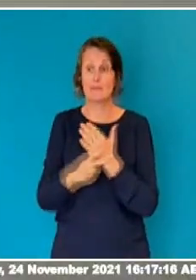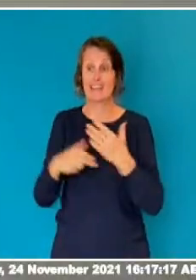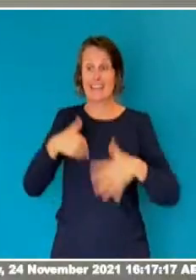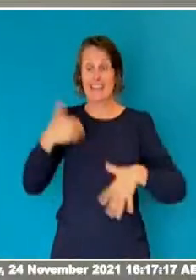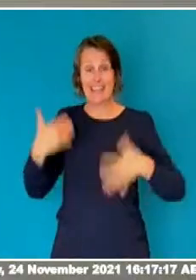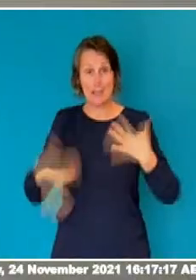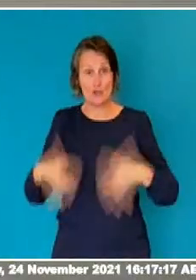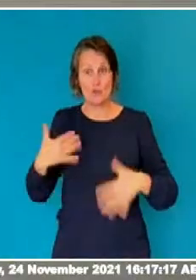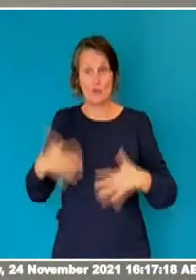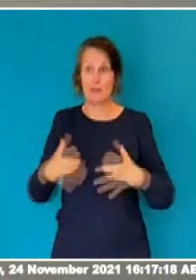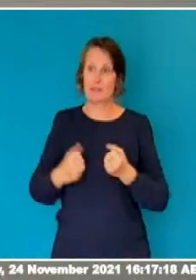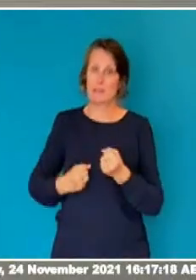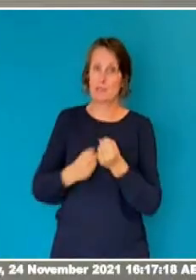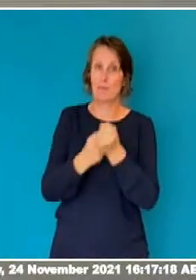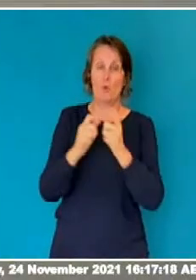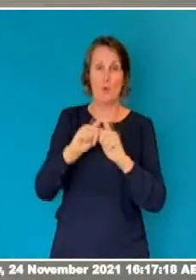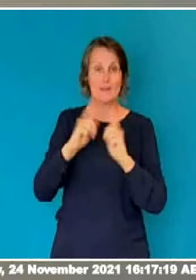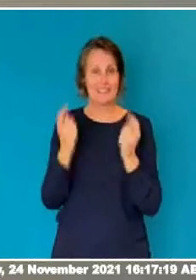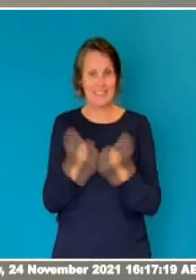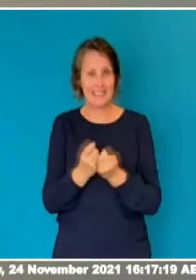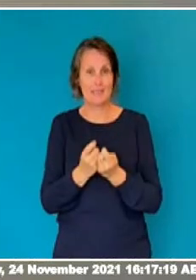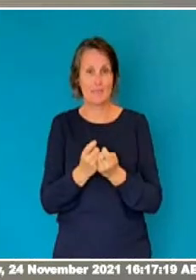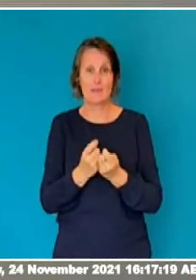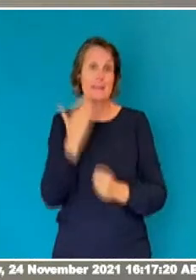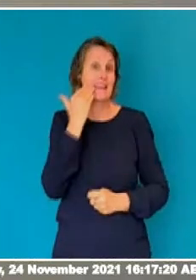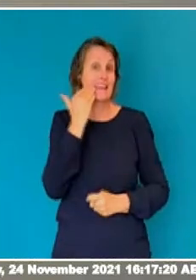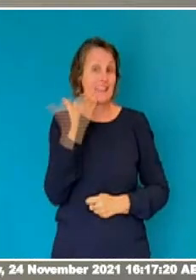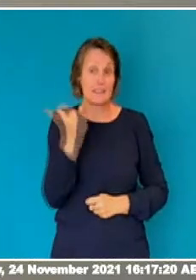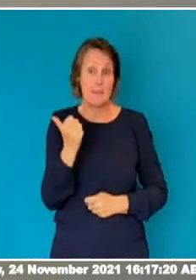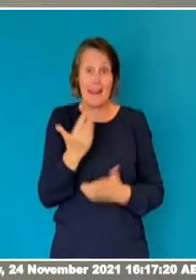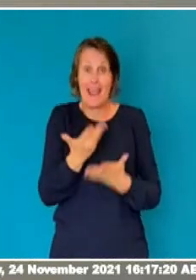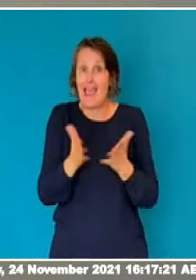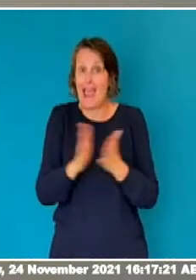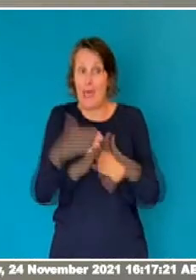employees that sustain both work and non work-related injuries and illnesses.